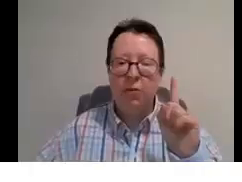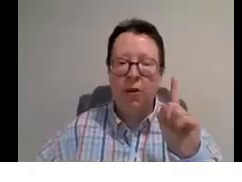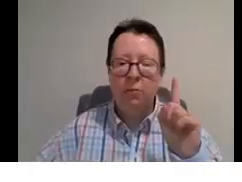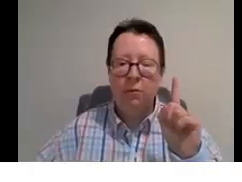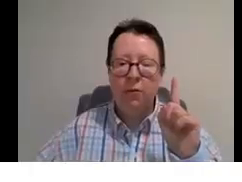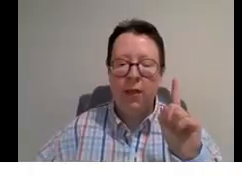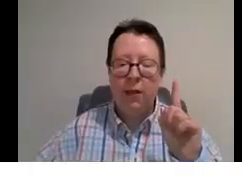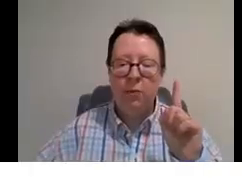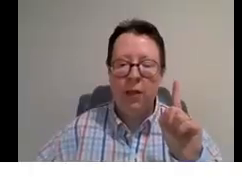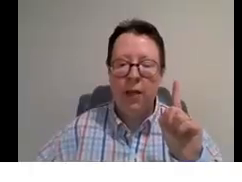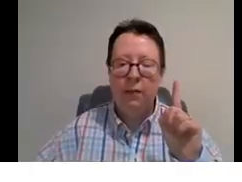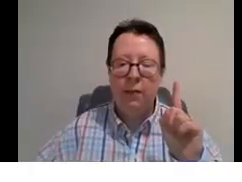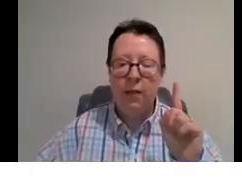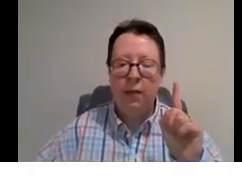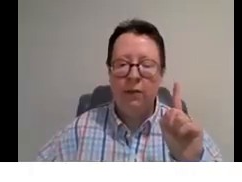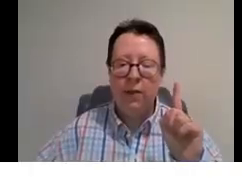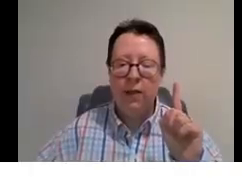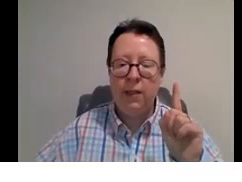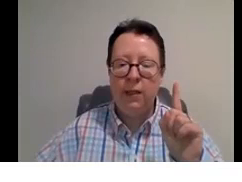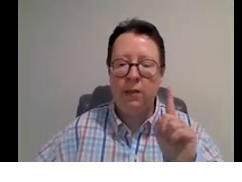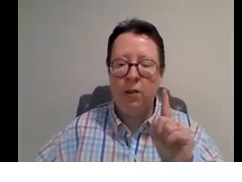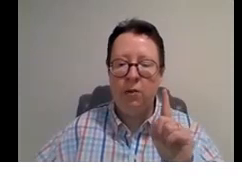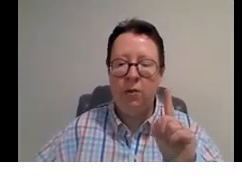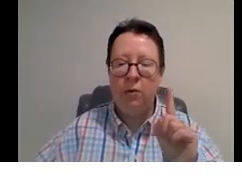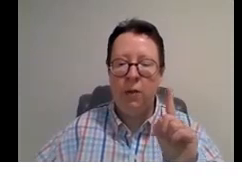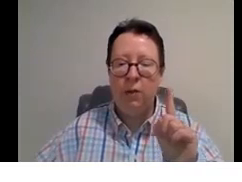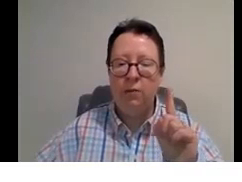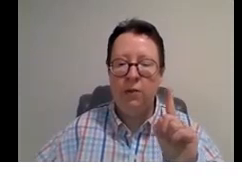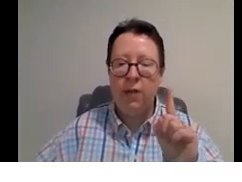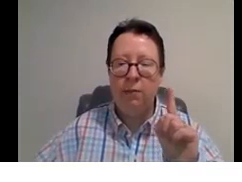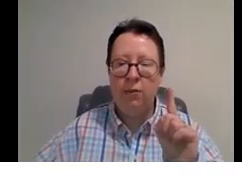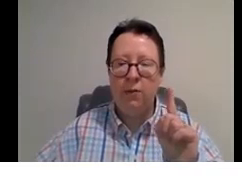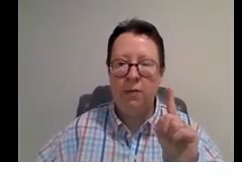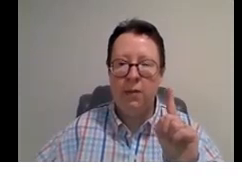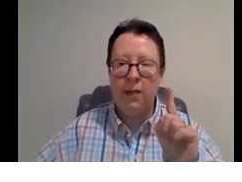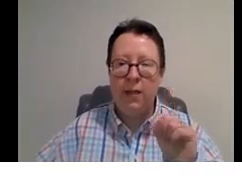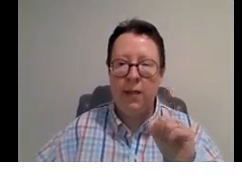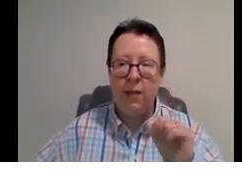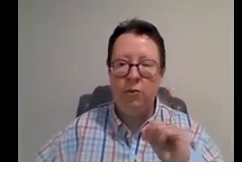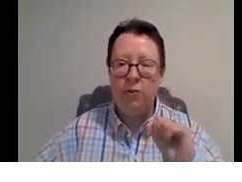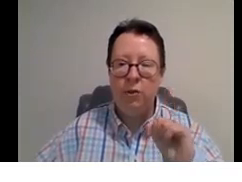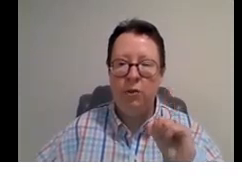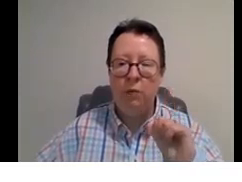another option for the captioning I think if the attendees turn on the closed caption it should just show up -